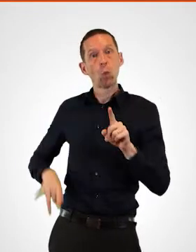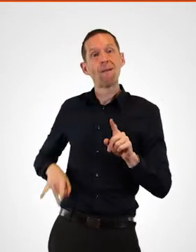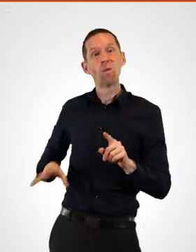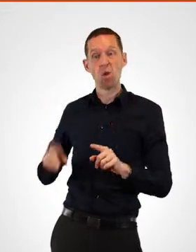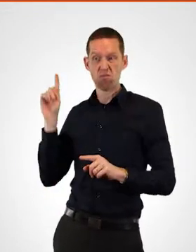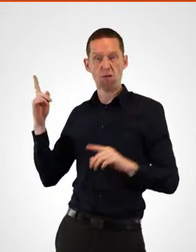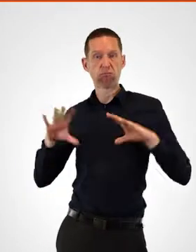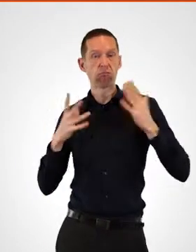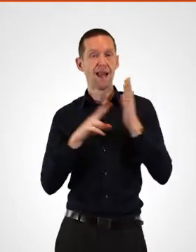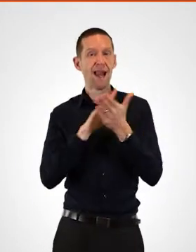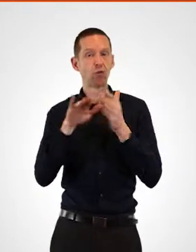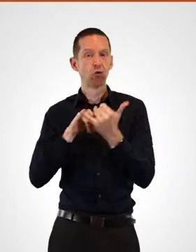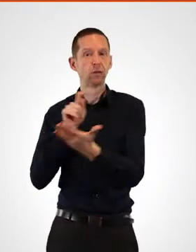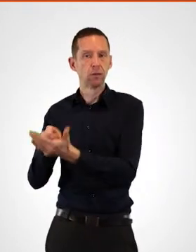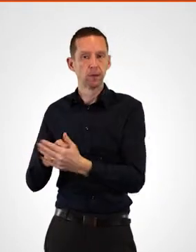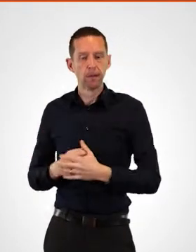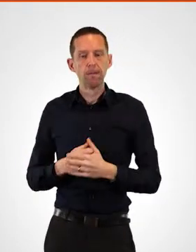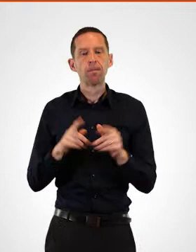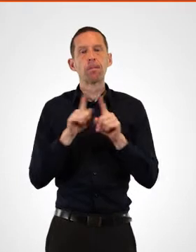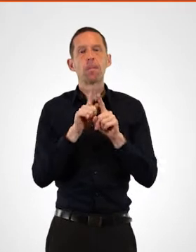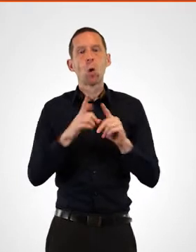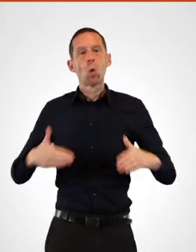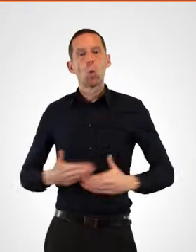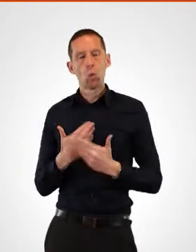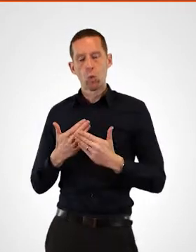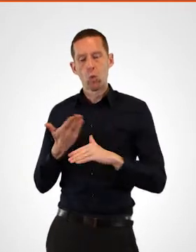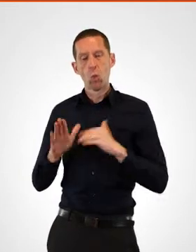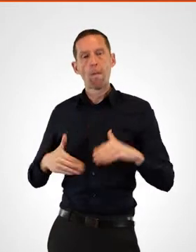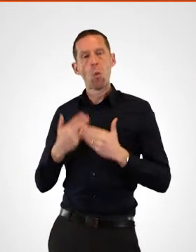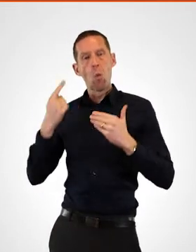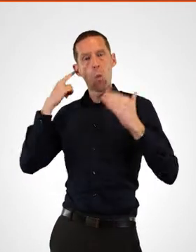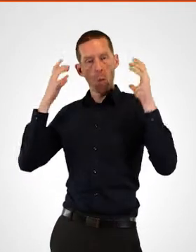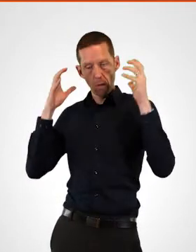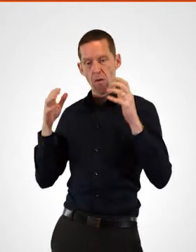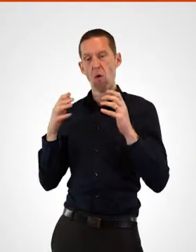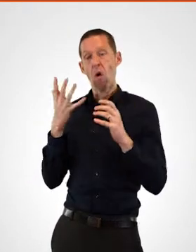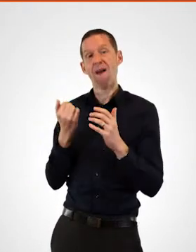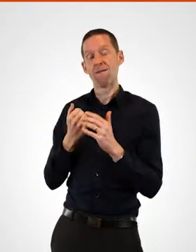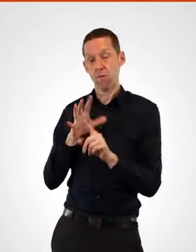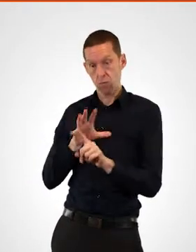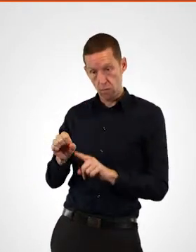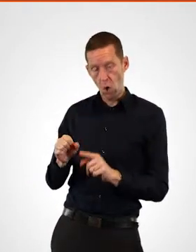And of course with universal newborn hearing screening, implants are being provided much earlier for children